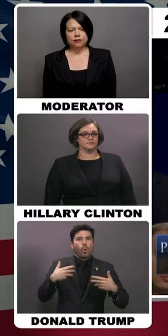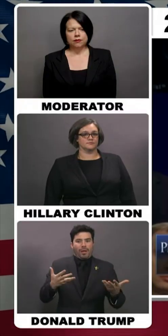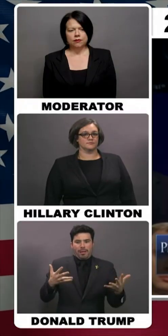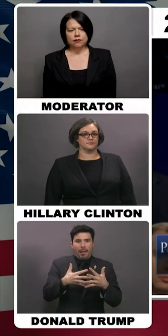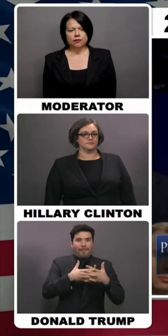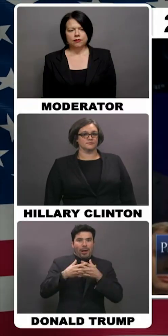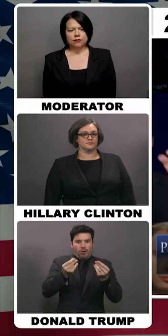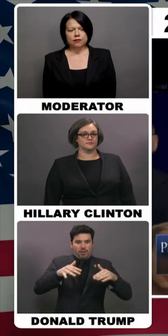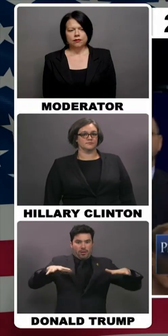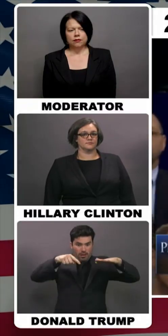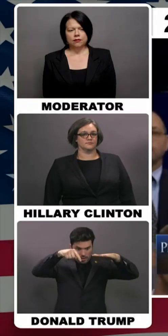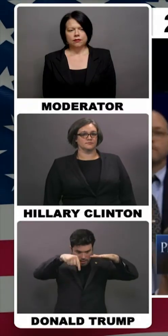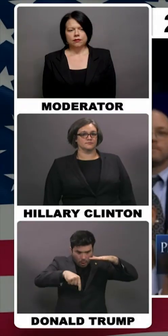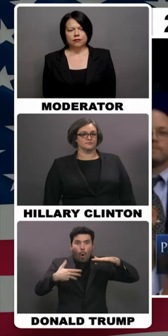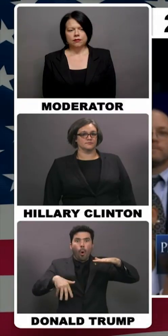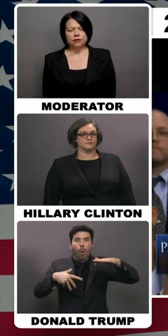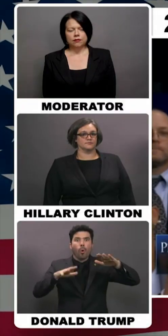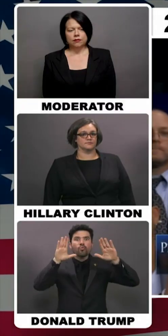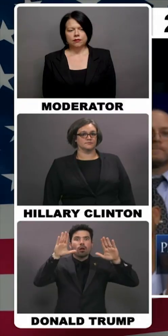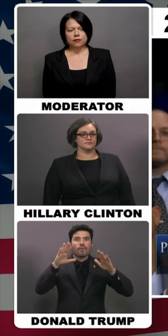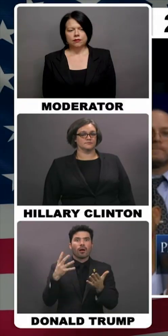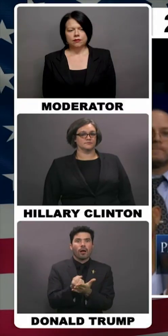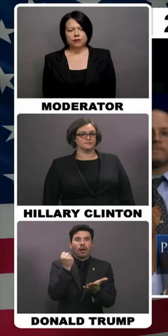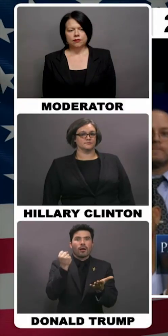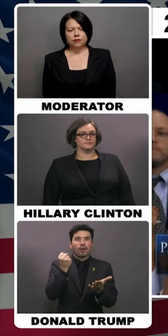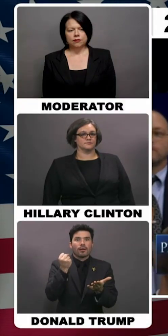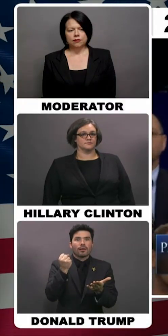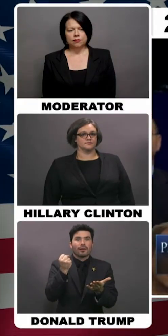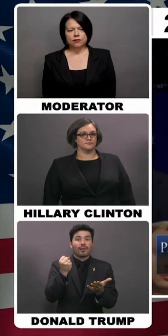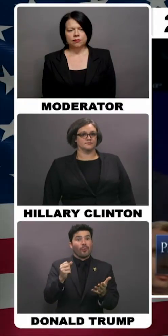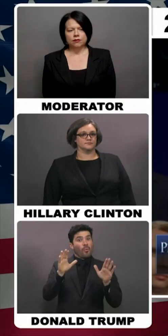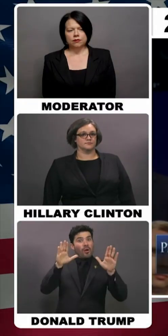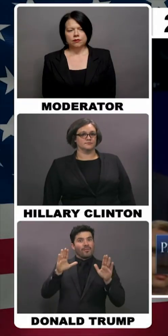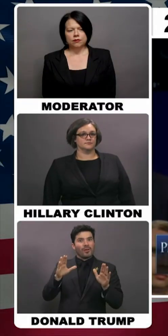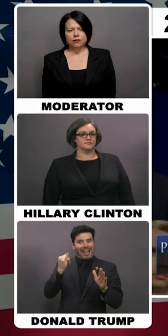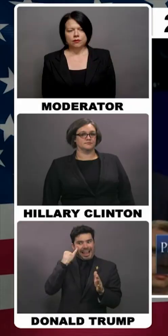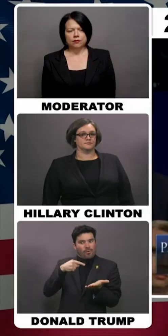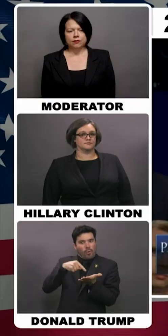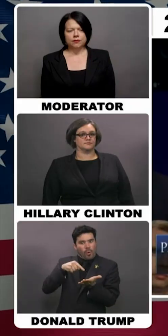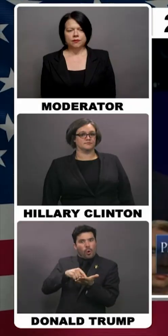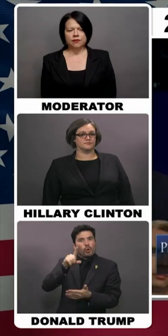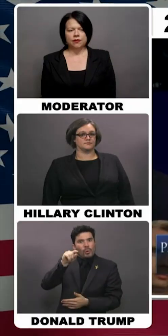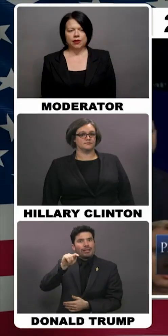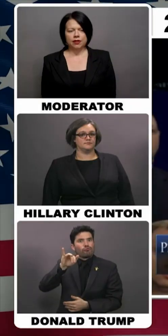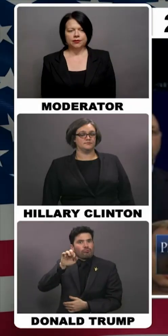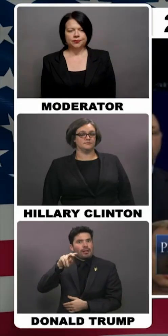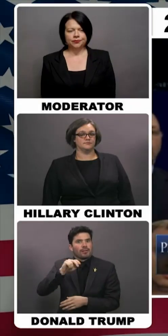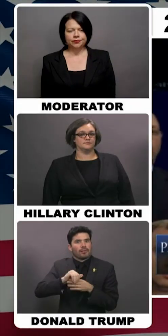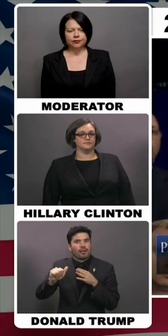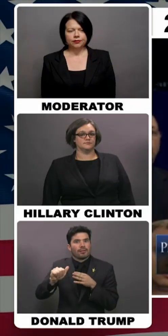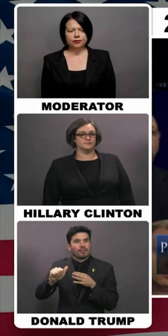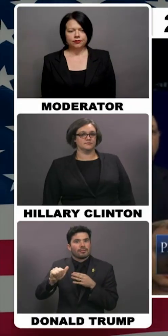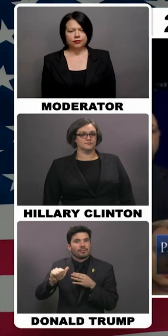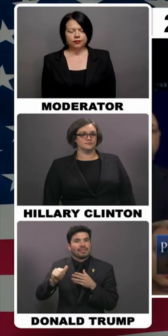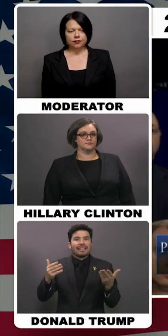So good, especially when you have 20 trillion in debt. I will bring our energy companies back,